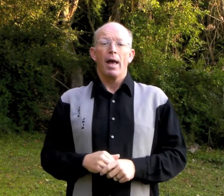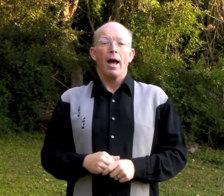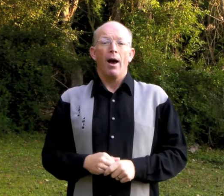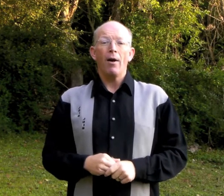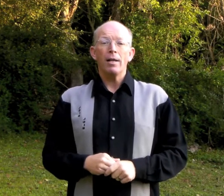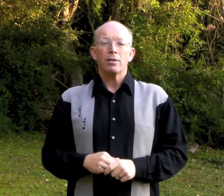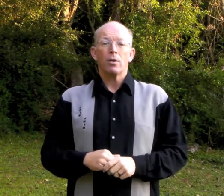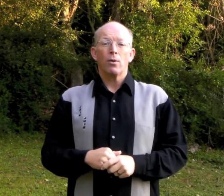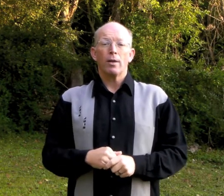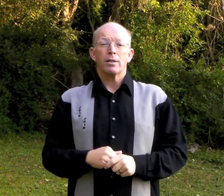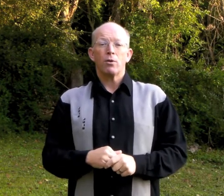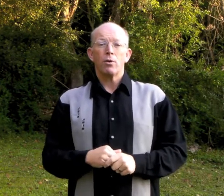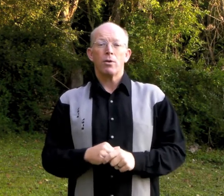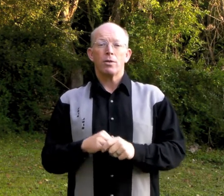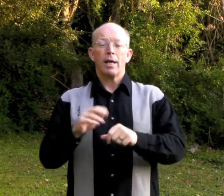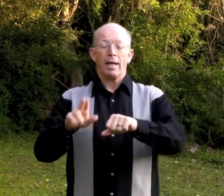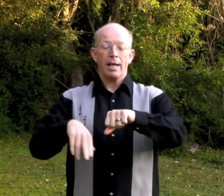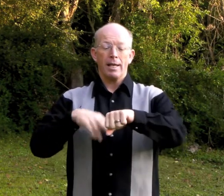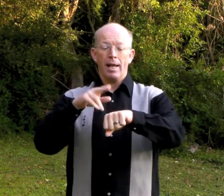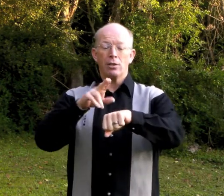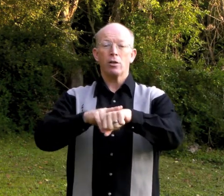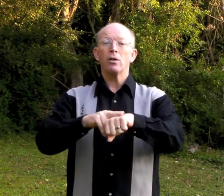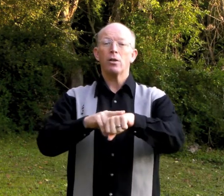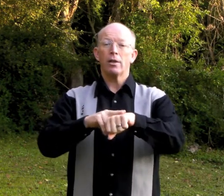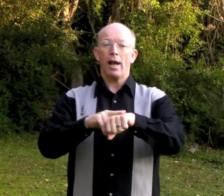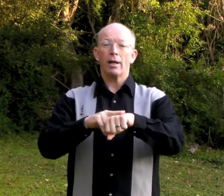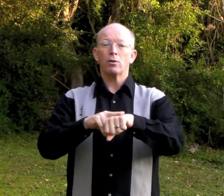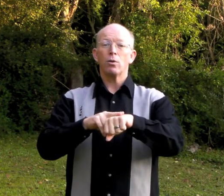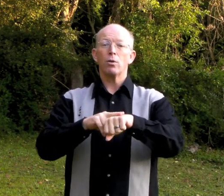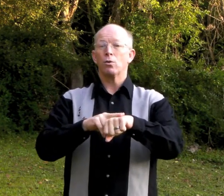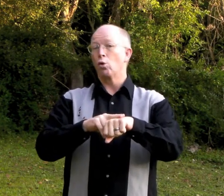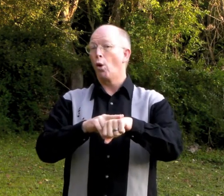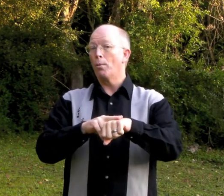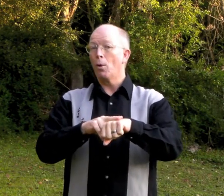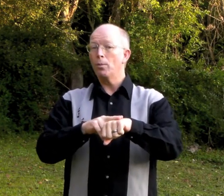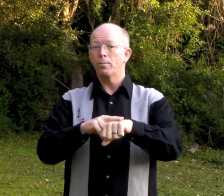Alright, so lets go through those again. NATURE, NATURAL, NORMAL